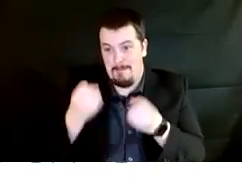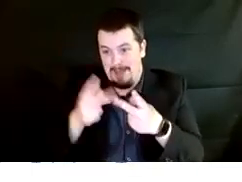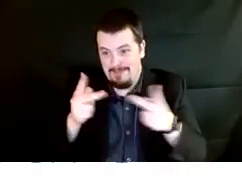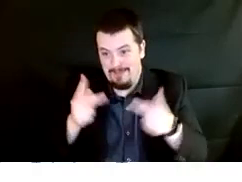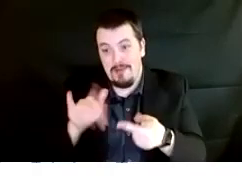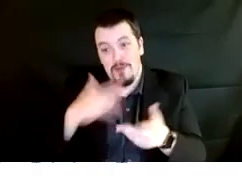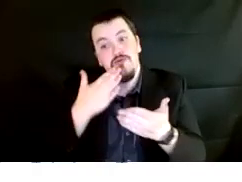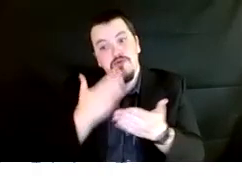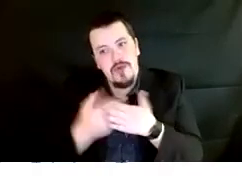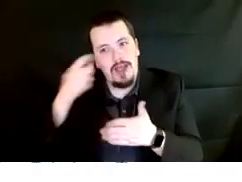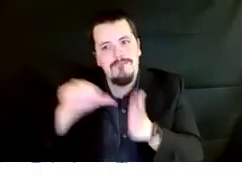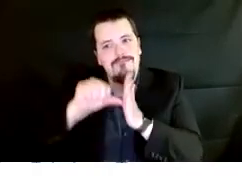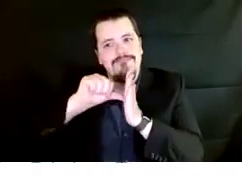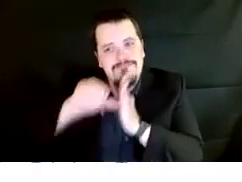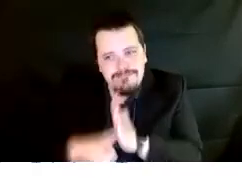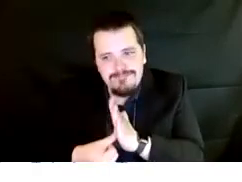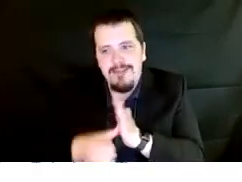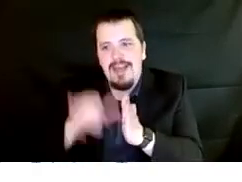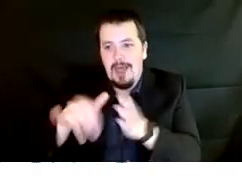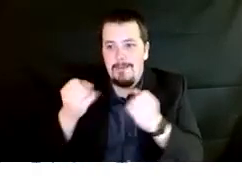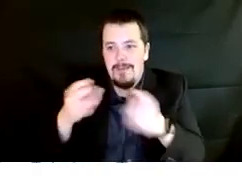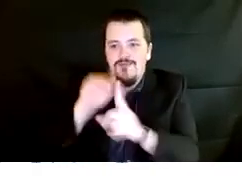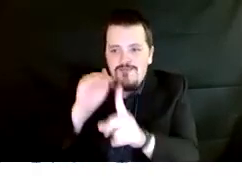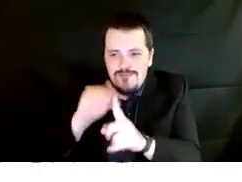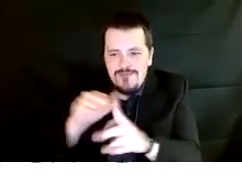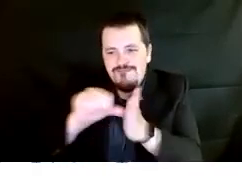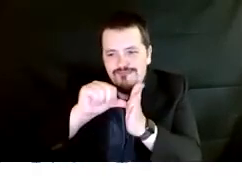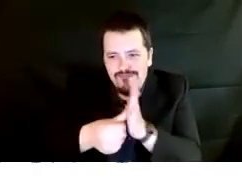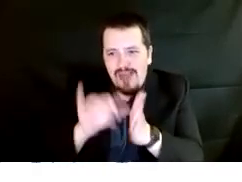because it's uh just uh that many more reminders as you're reading the document that you need to